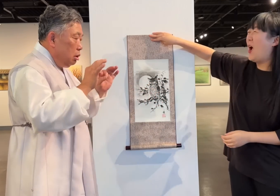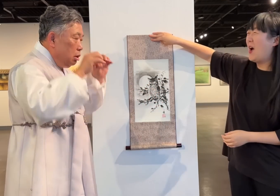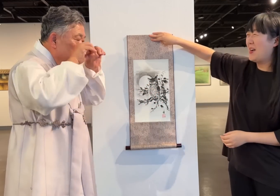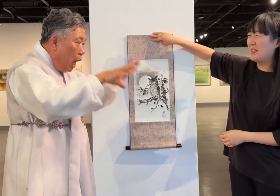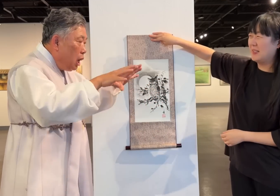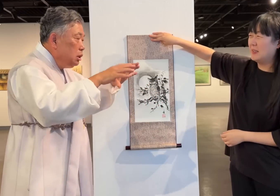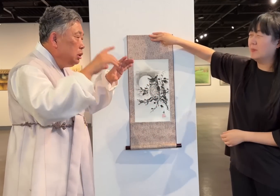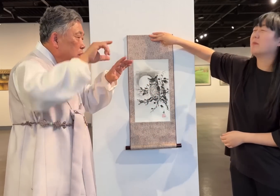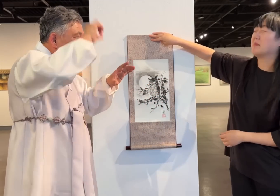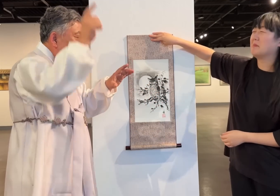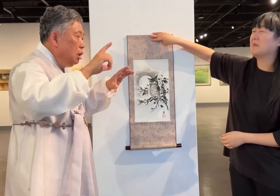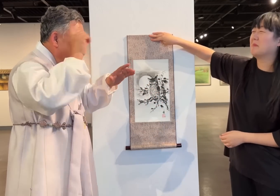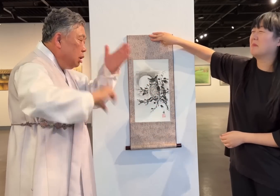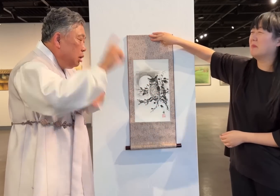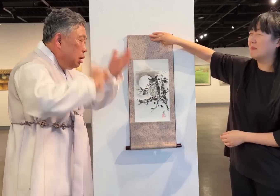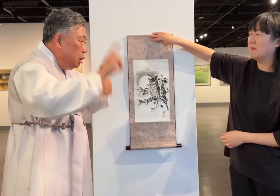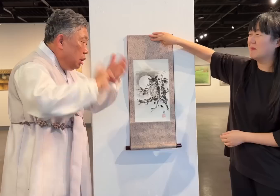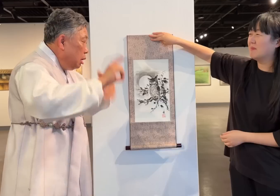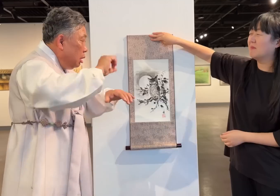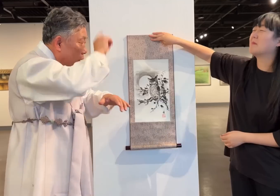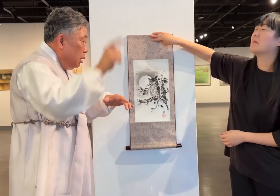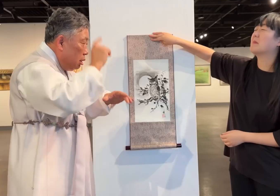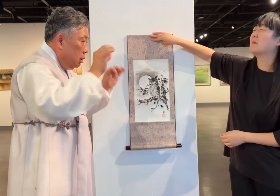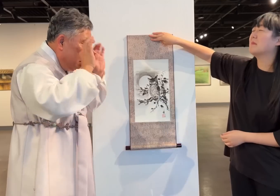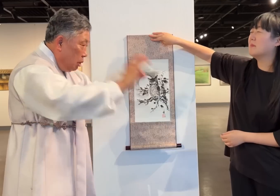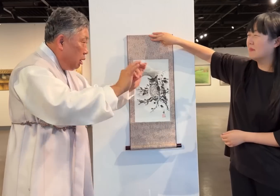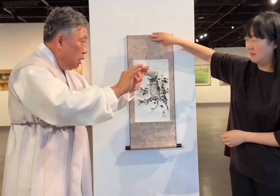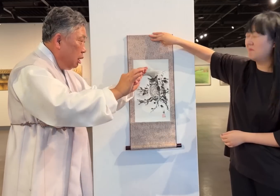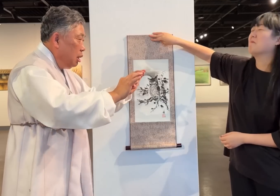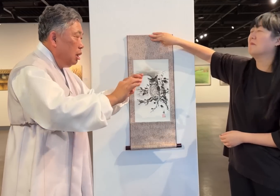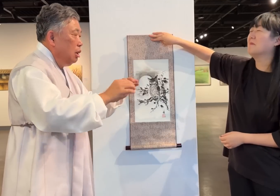Owl doesn't sleep day and night, meaning it sees.